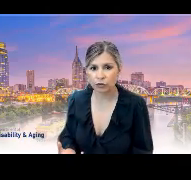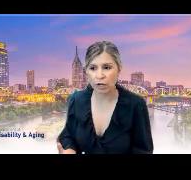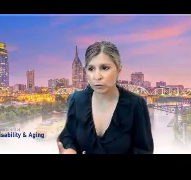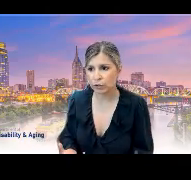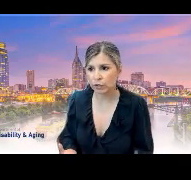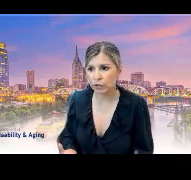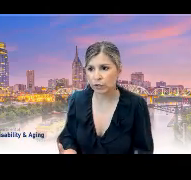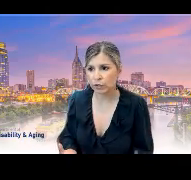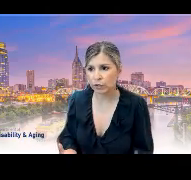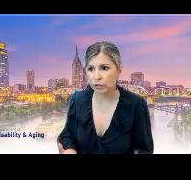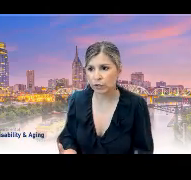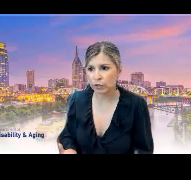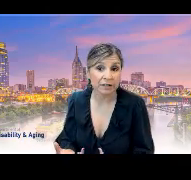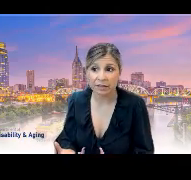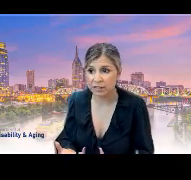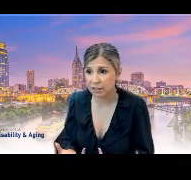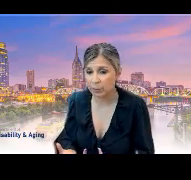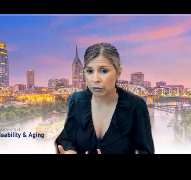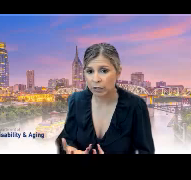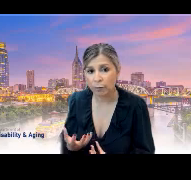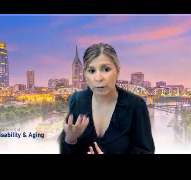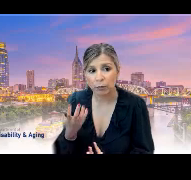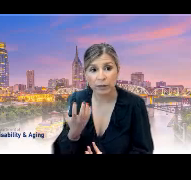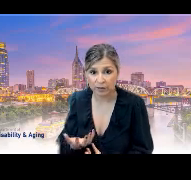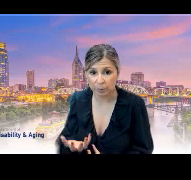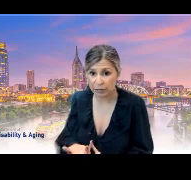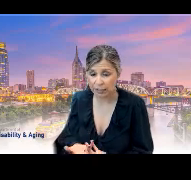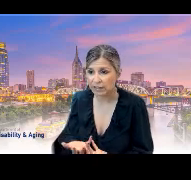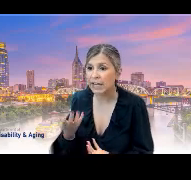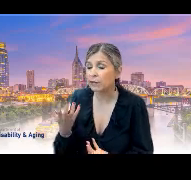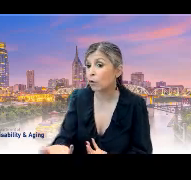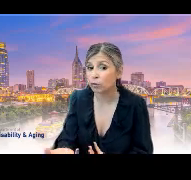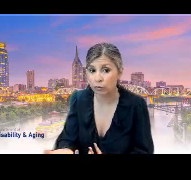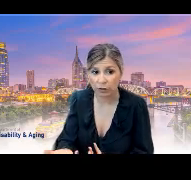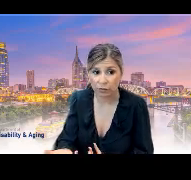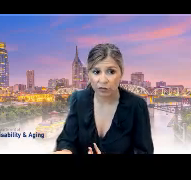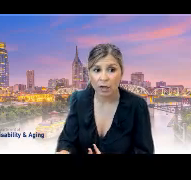opportunities and greater access to the community for people with disabilities and for older adults.